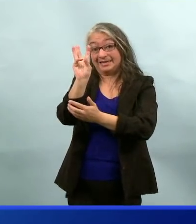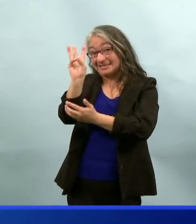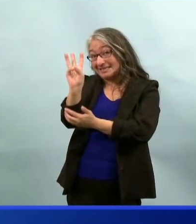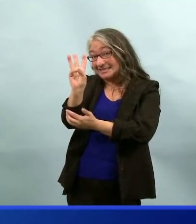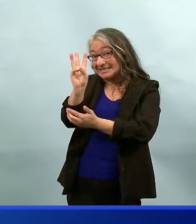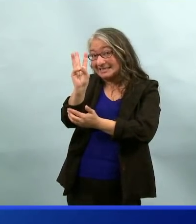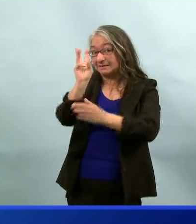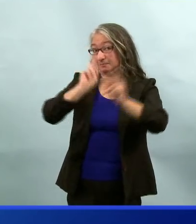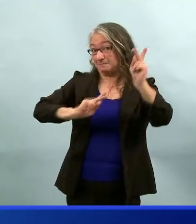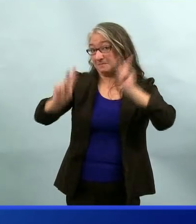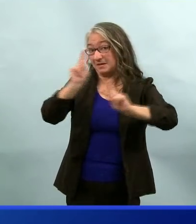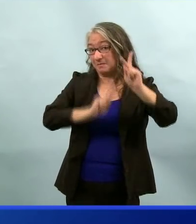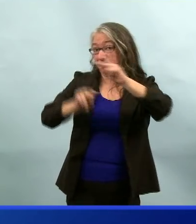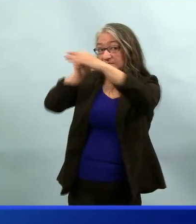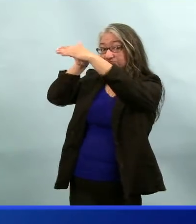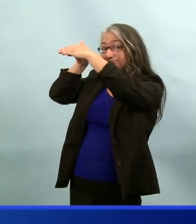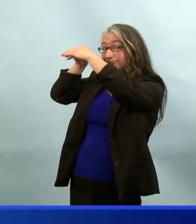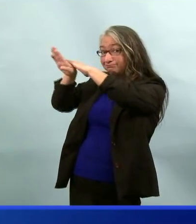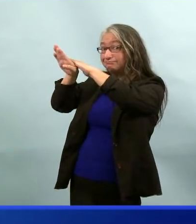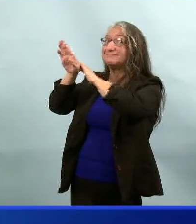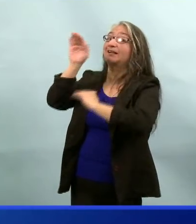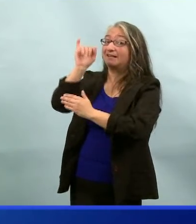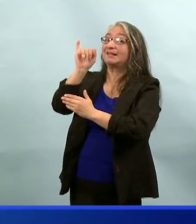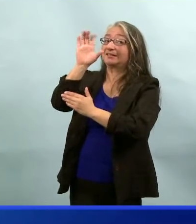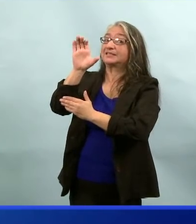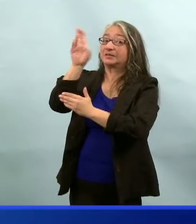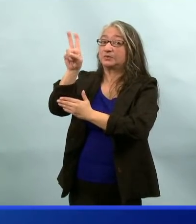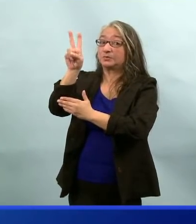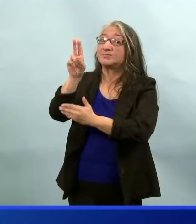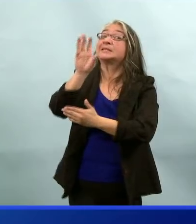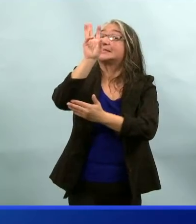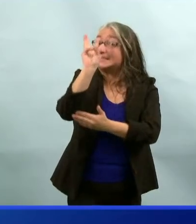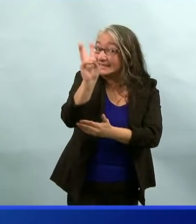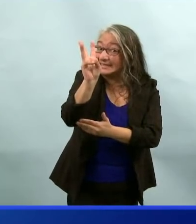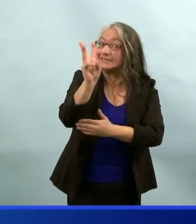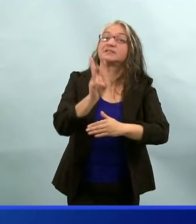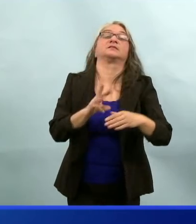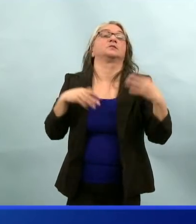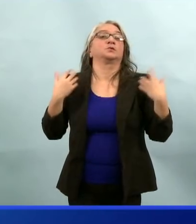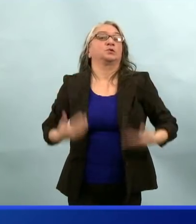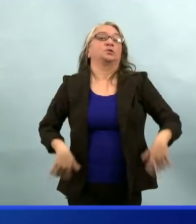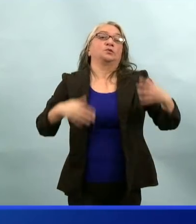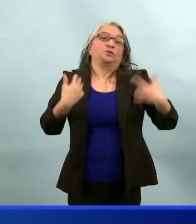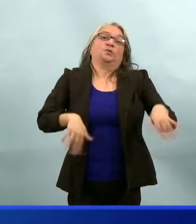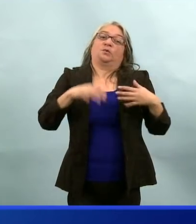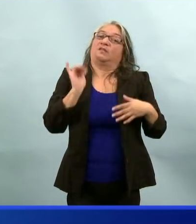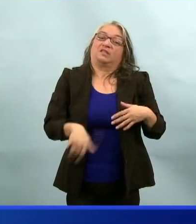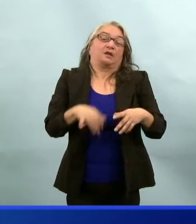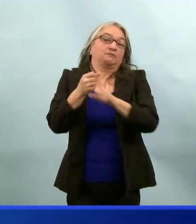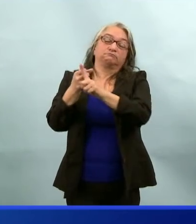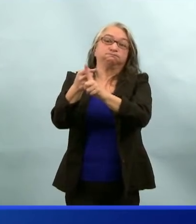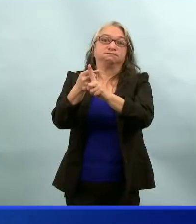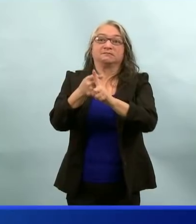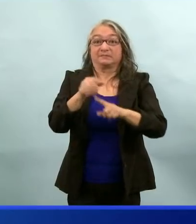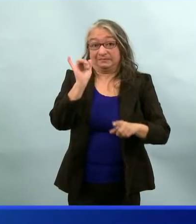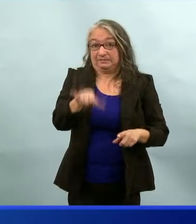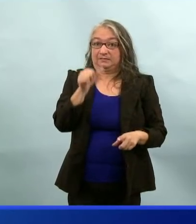of admissions to our icu since the third wave we had another four yesterday the number of patients